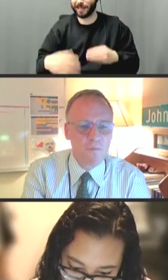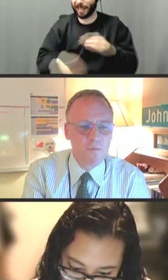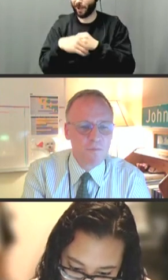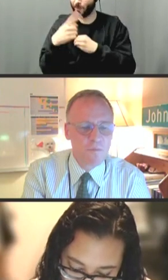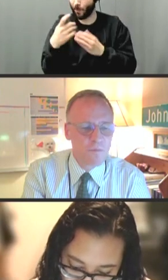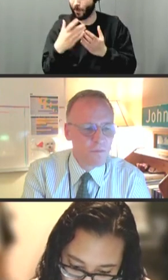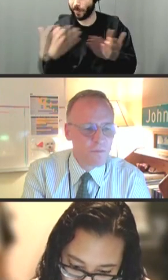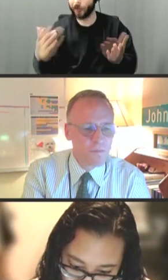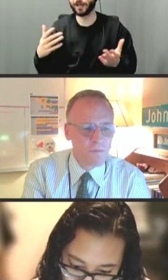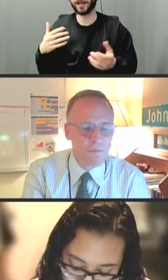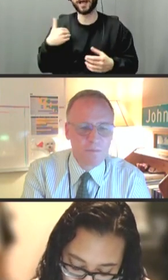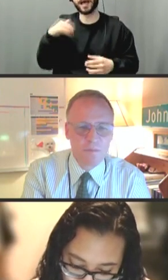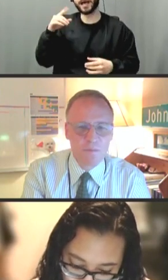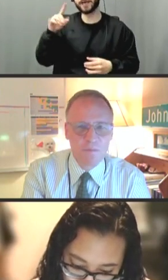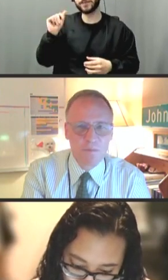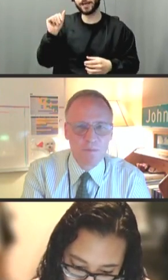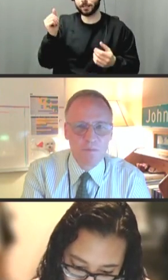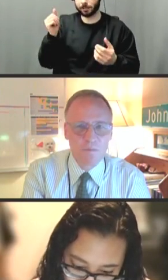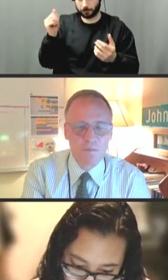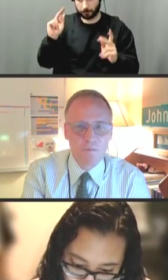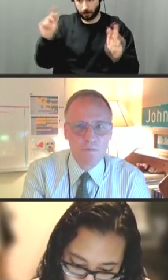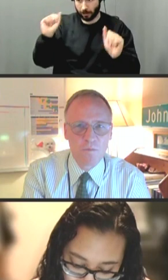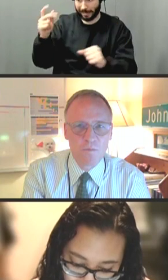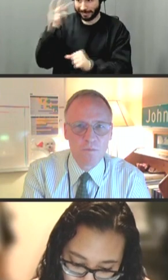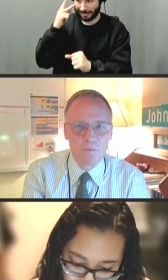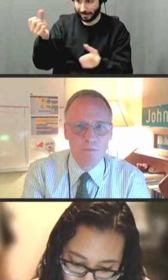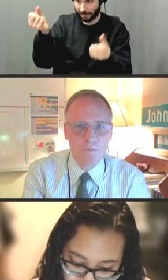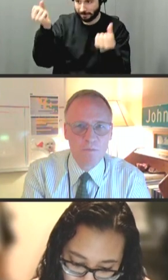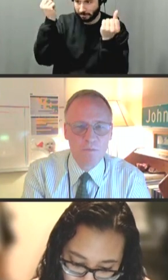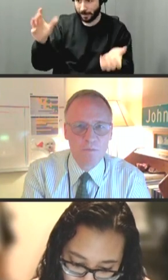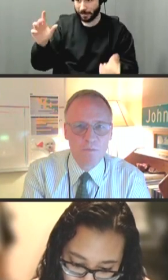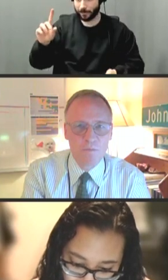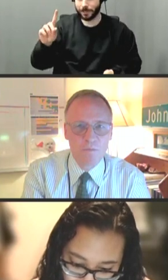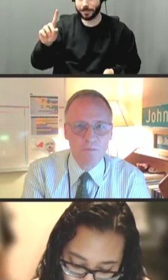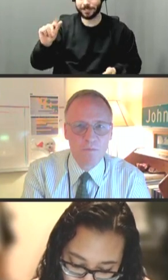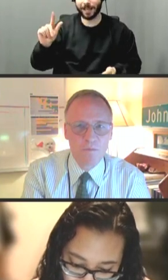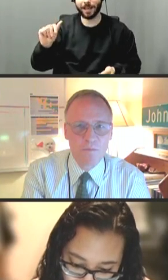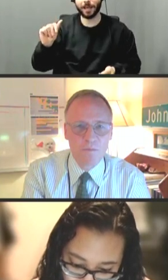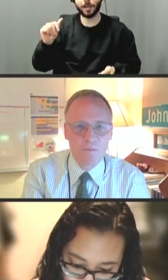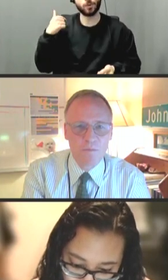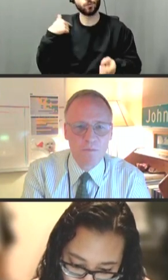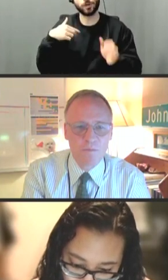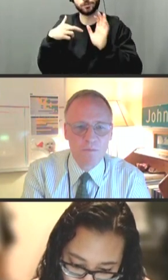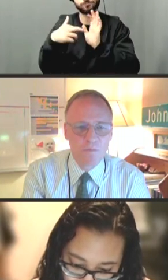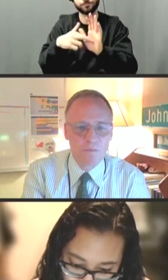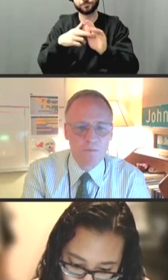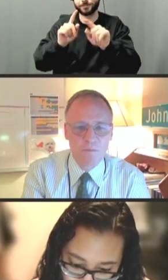the hands of many people. So, we're probably representing many different states on this